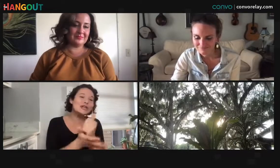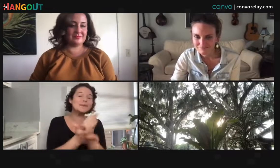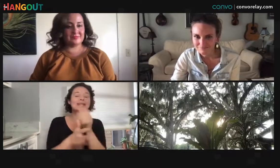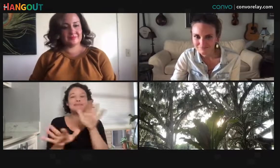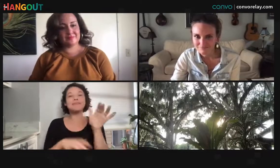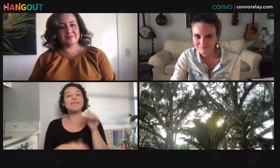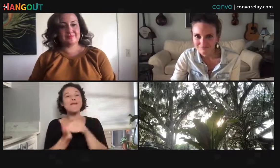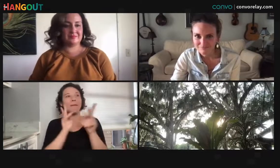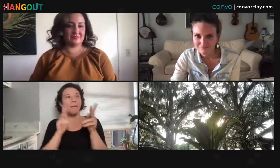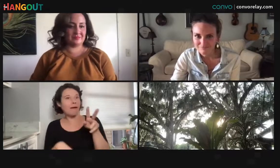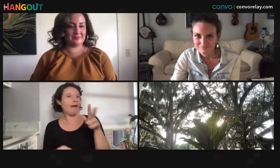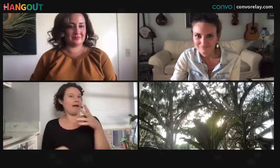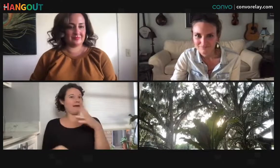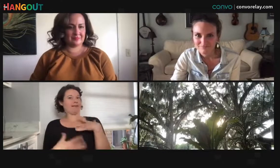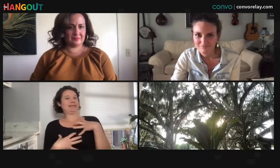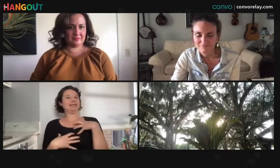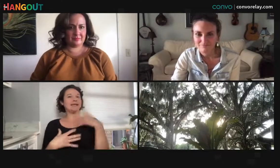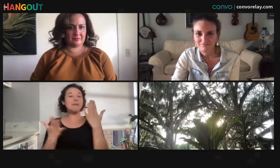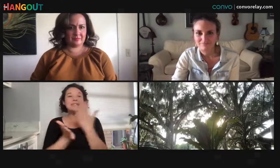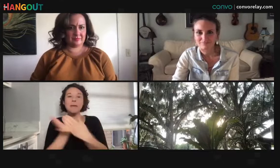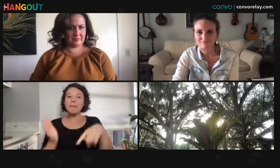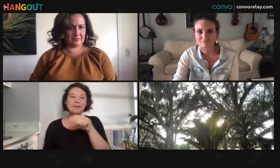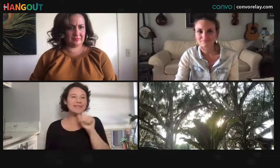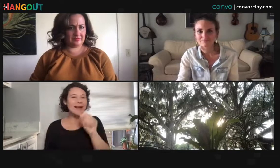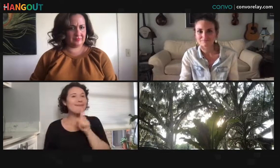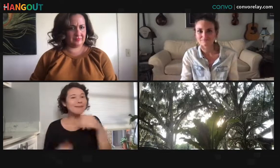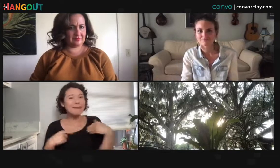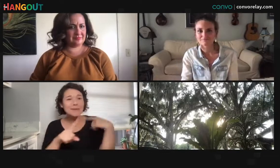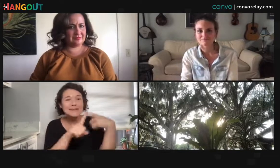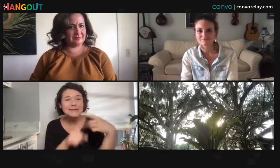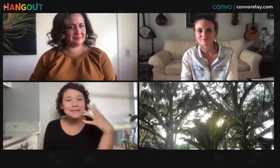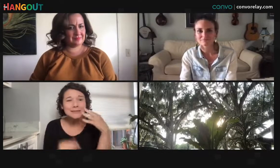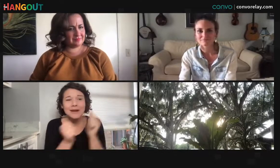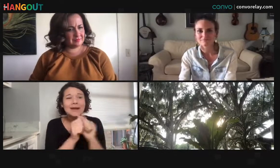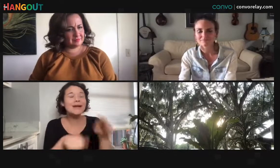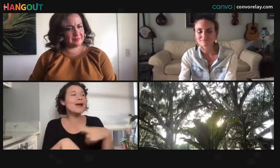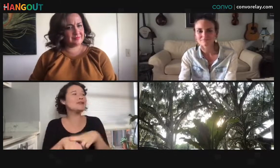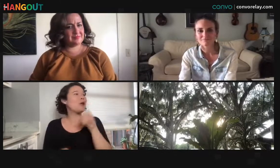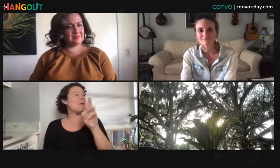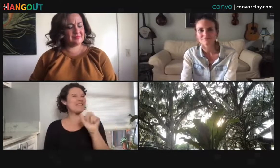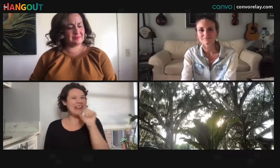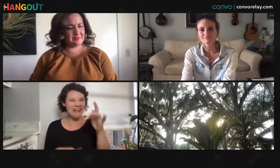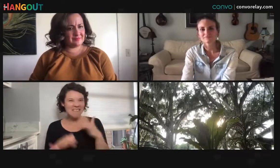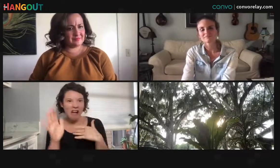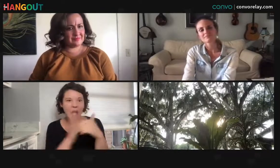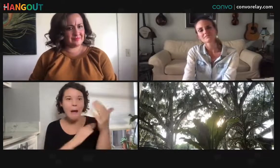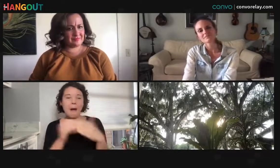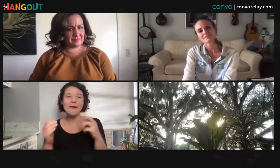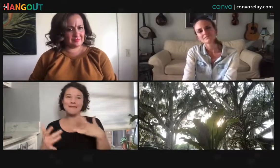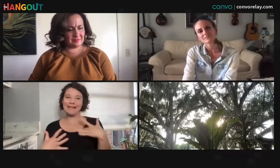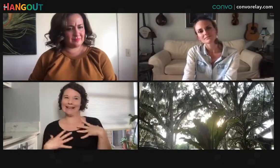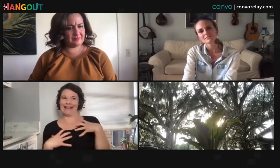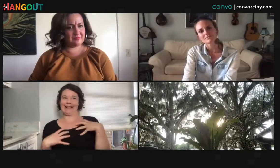i know i talk a lot about ecotherapy and some people express some reticence maybe they haven't had a positive experience with